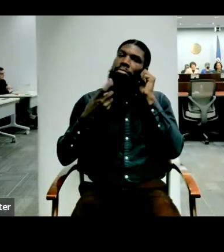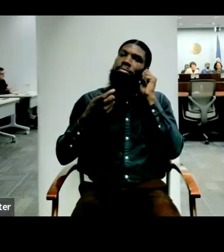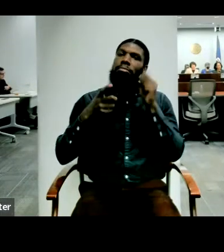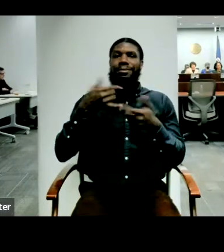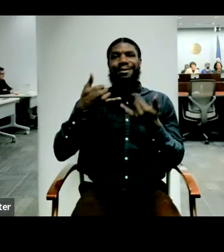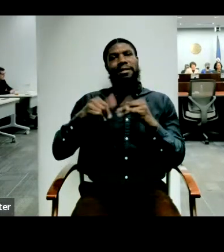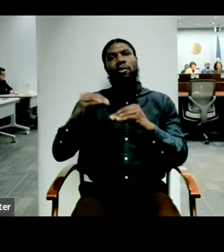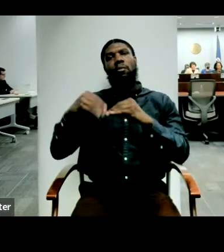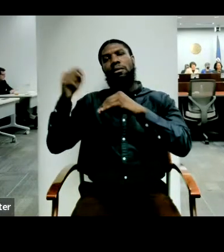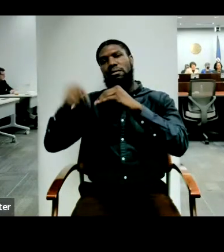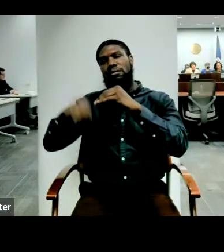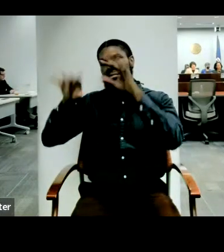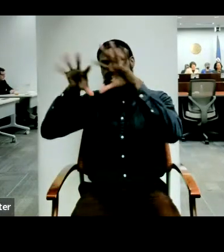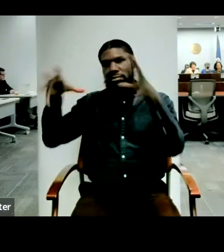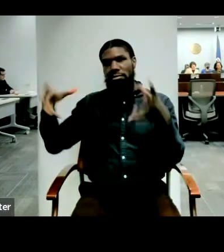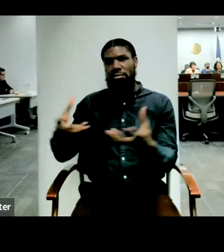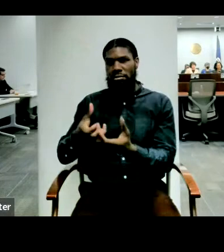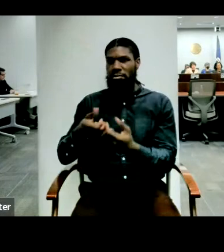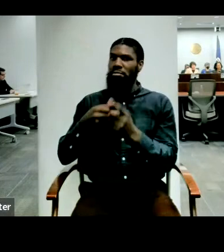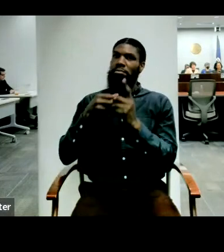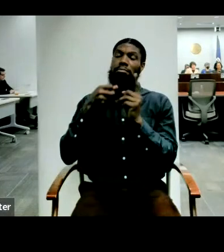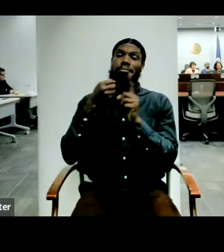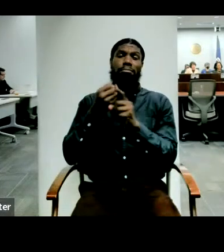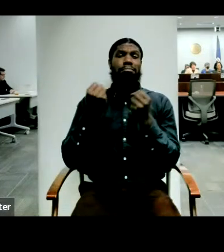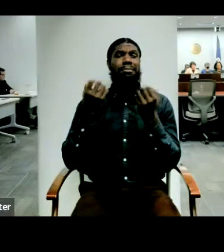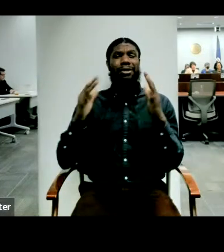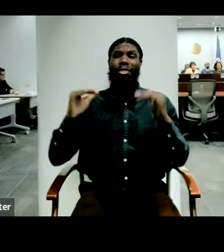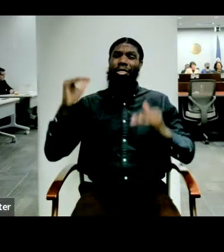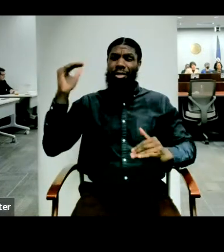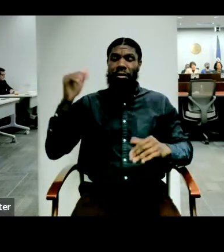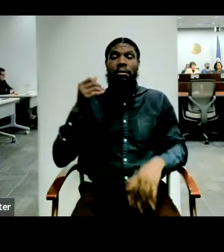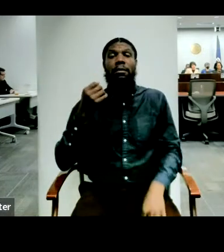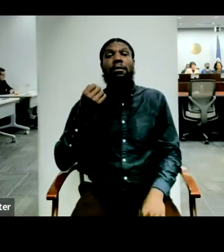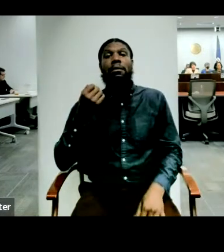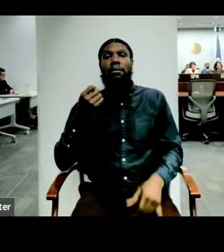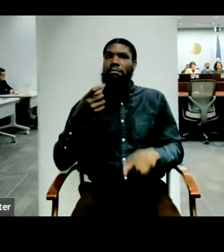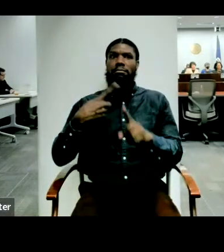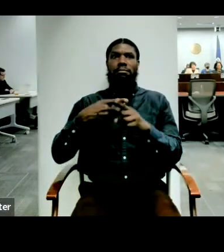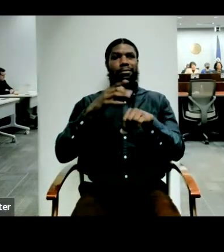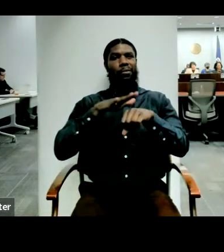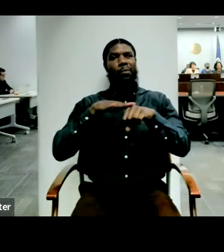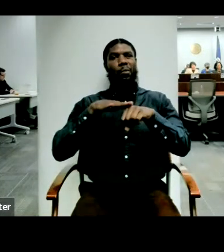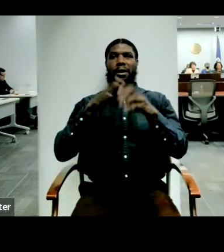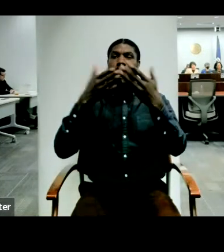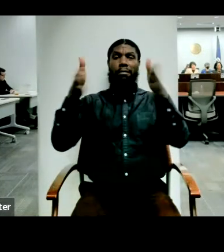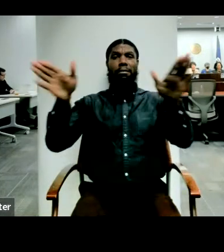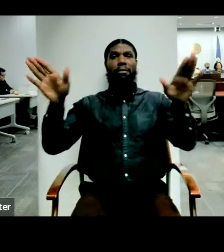broader um, is a broader problem. And um we have been talking a lot about neutral policies that may